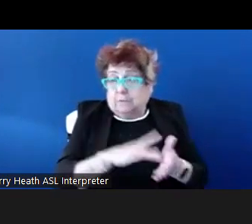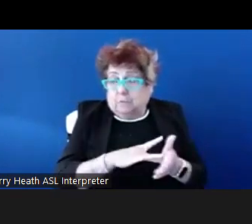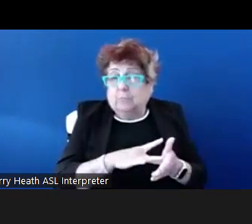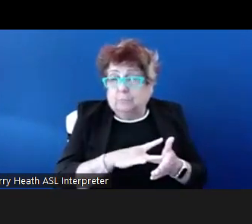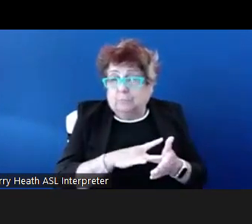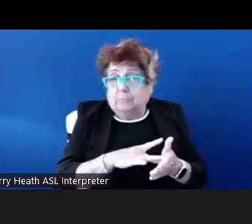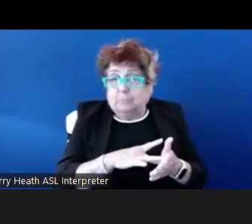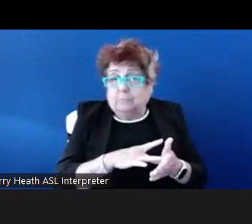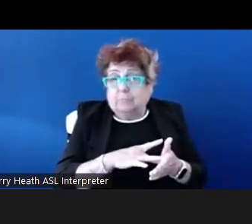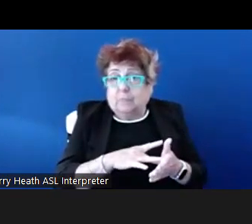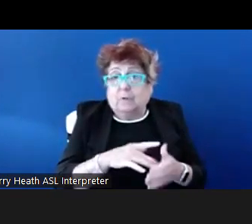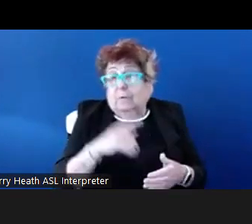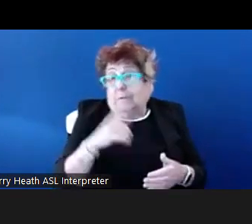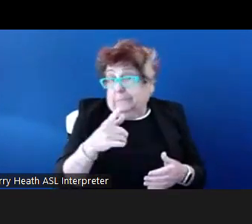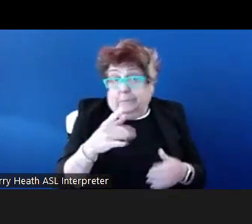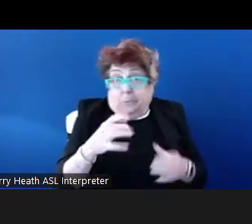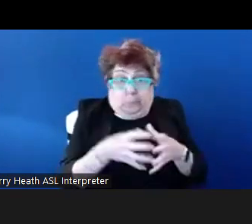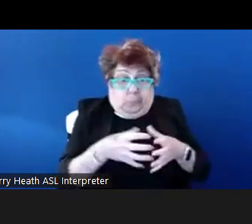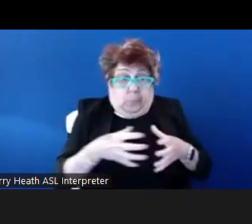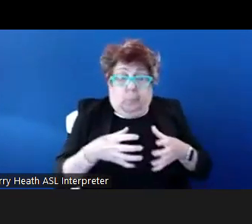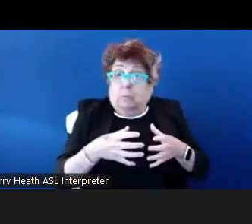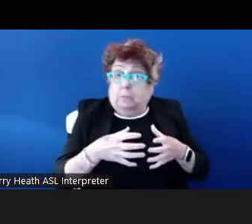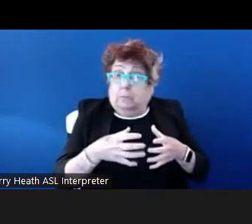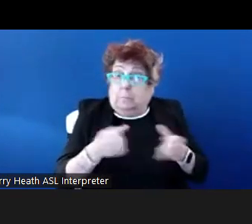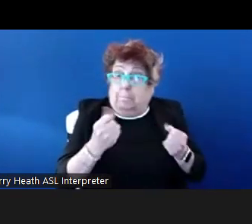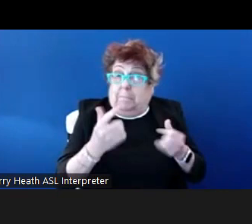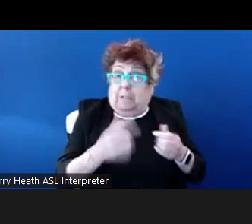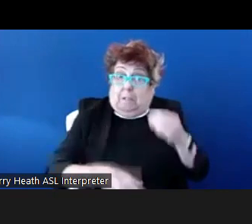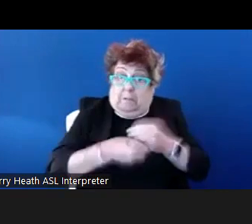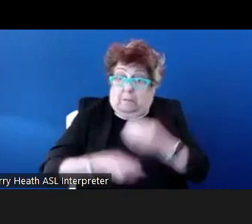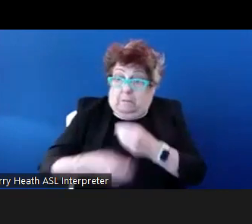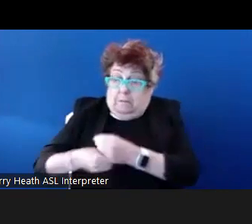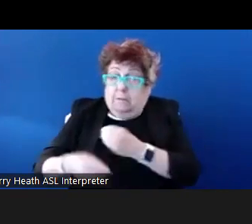have taken that first step in obtaining the waiver approvals or state plan amendments that enable them to